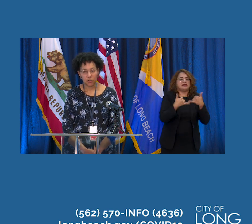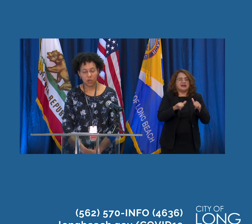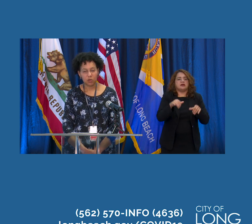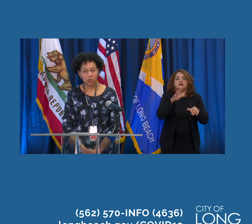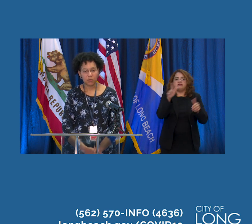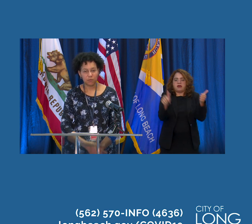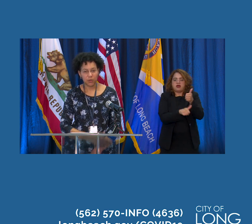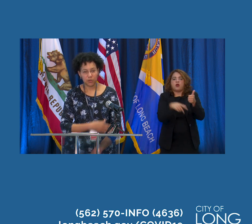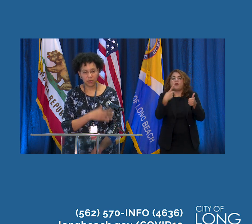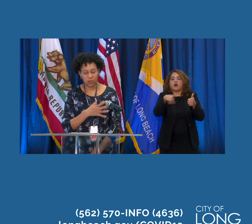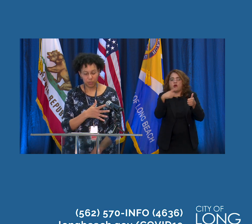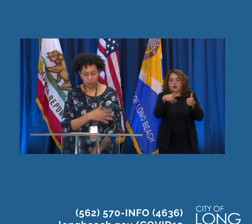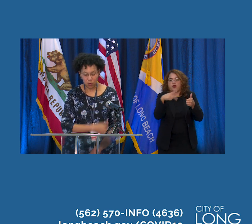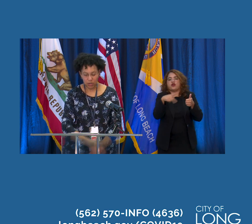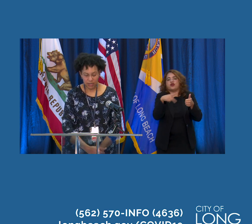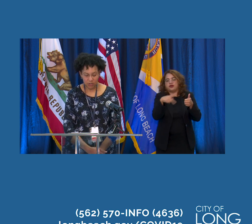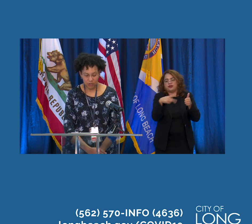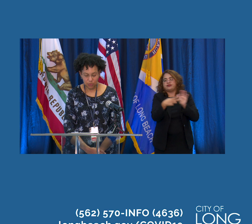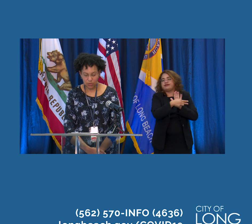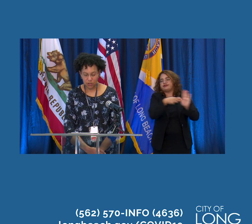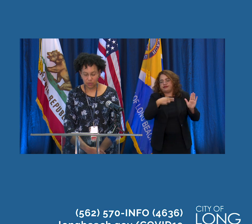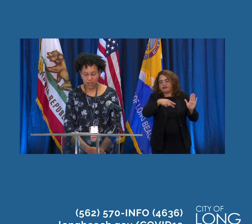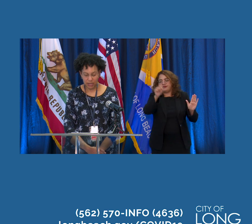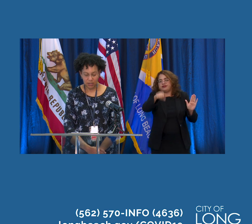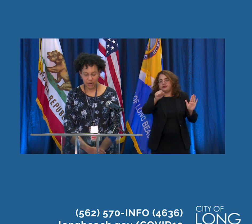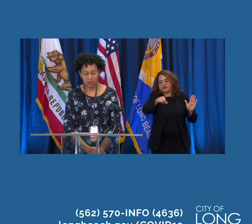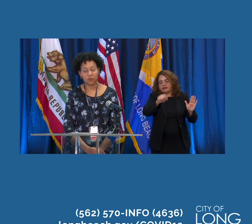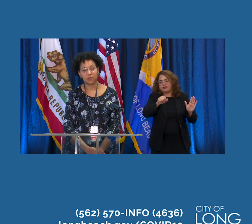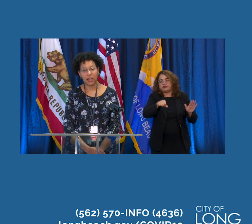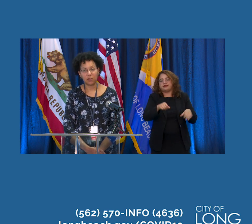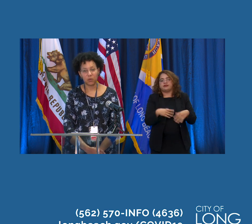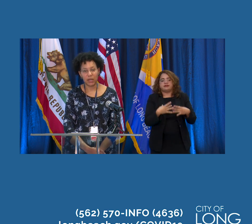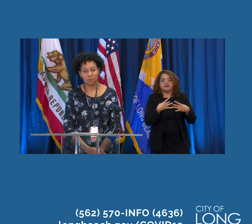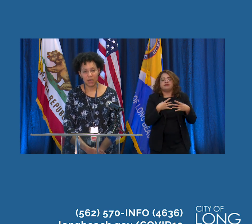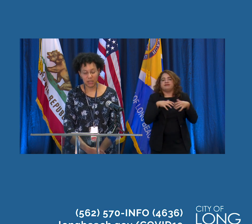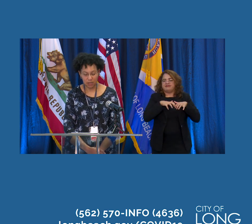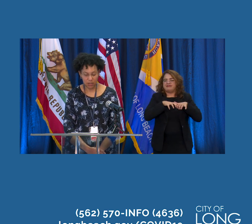So to go further a little bit more into the new indicators of case rate and positivity